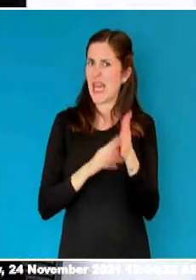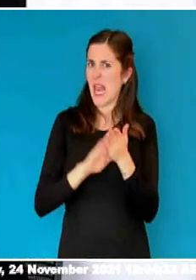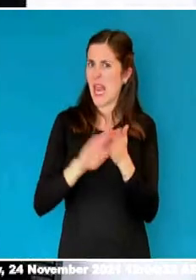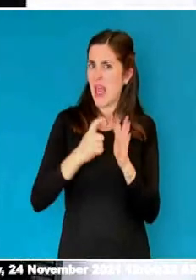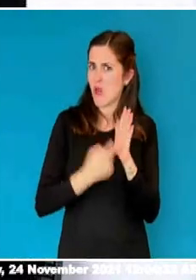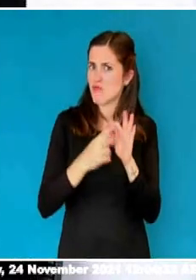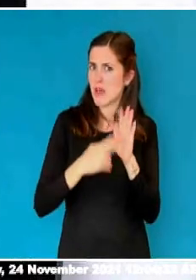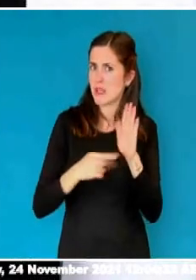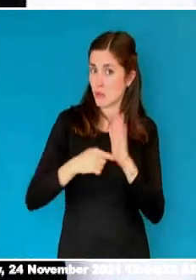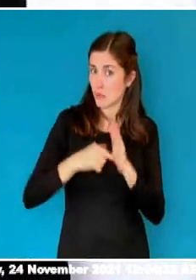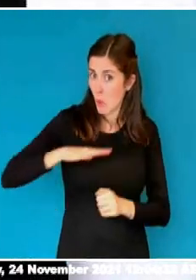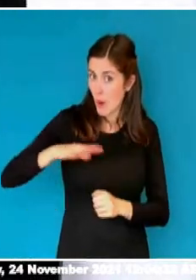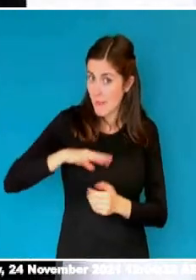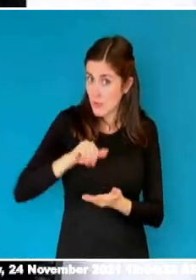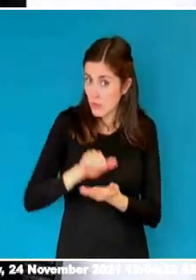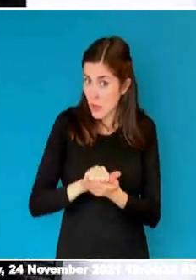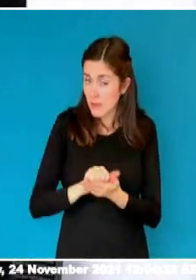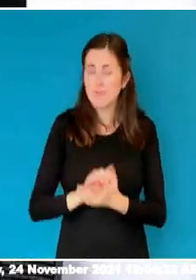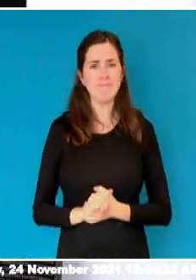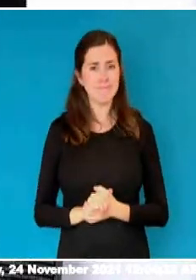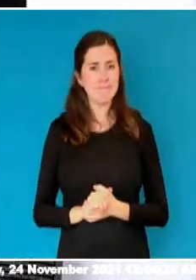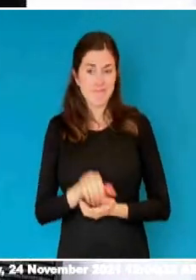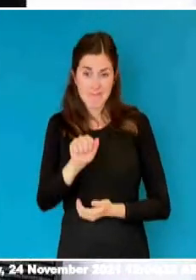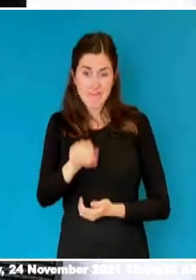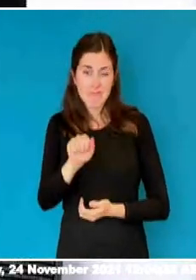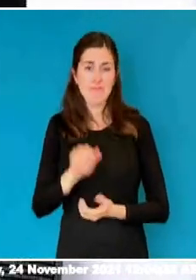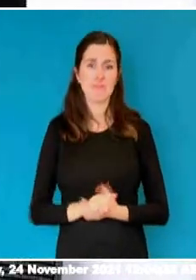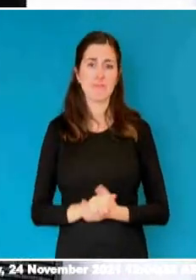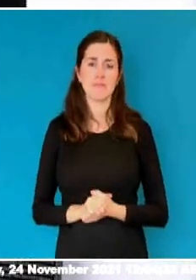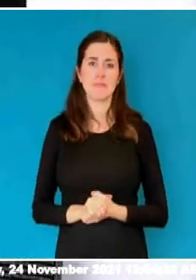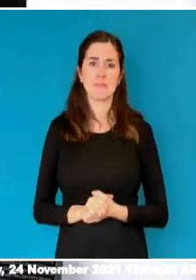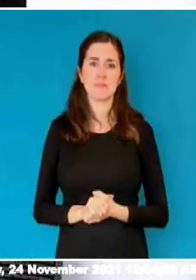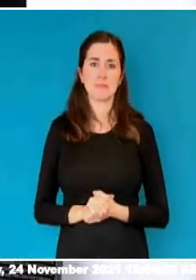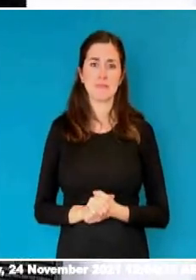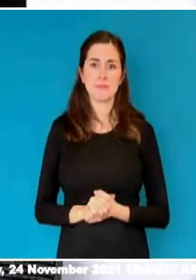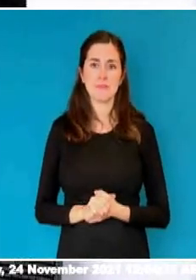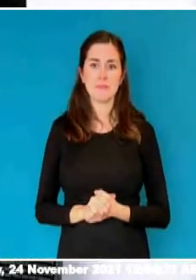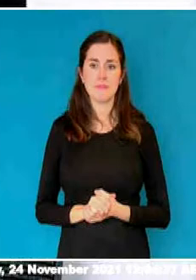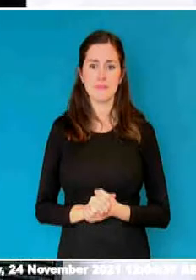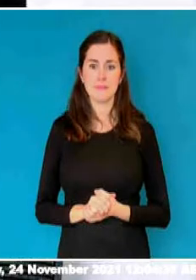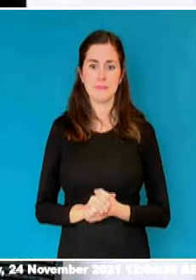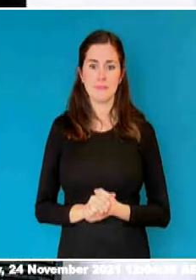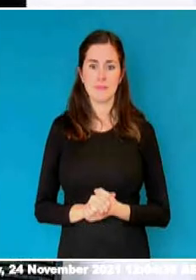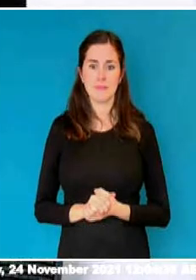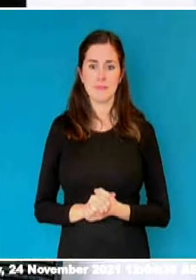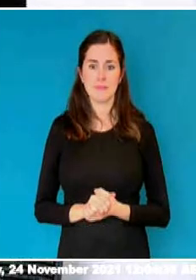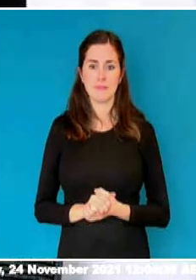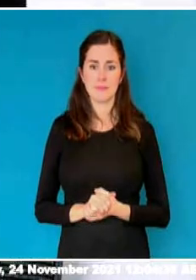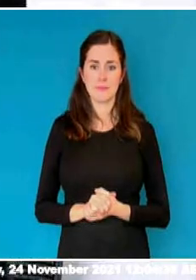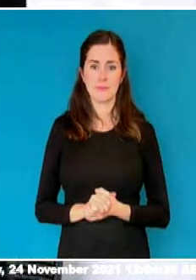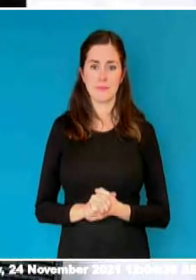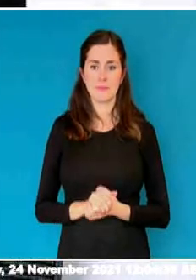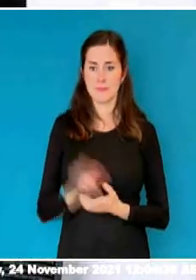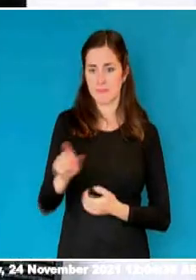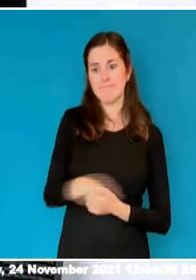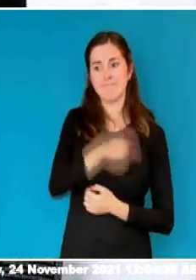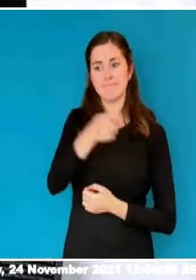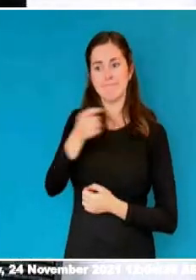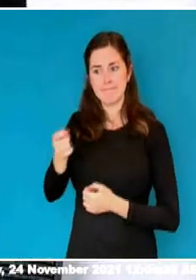If I could turn to you now please, MrÂ Aikman, and